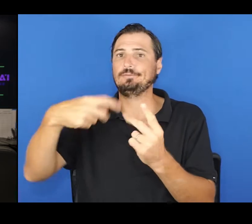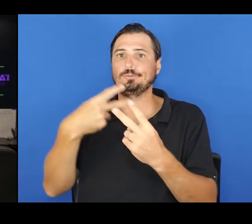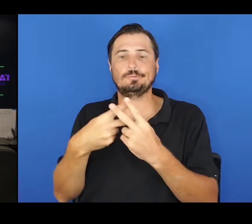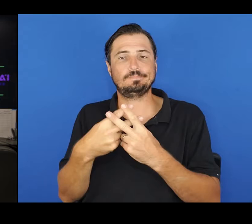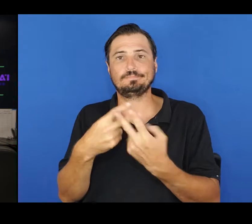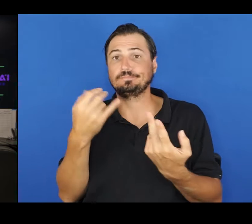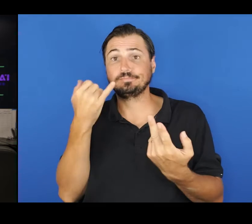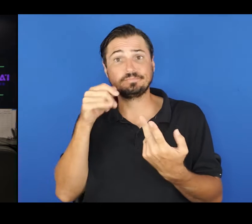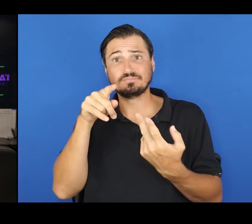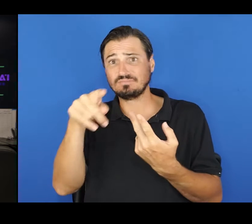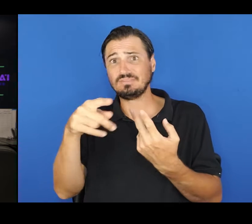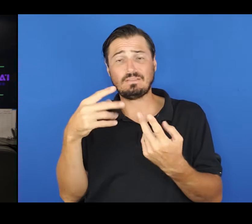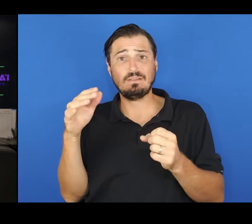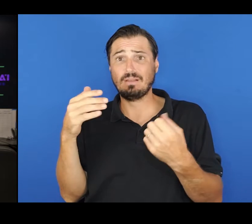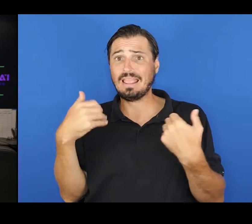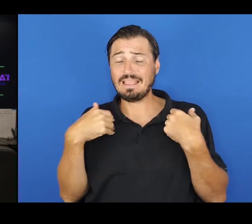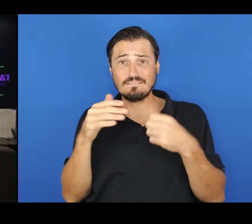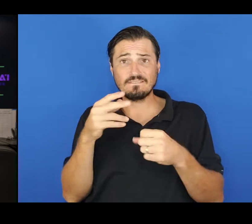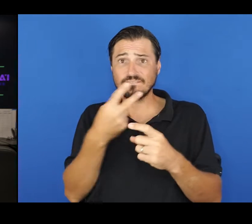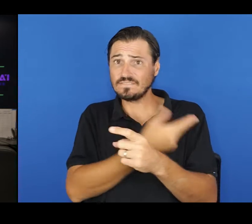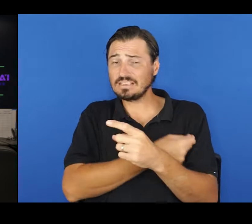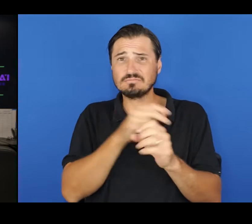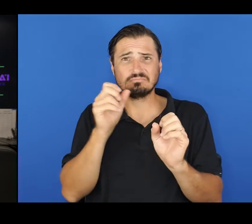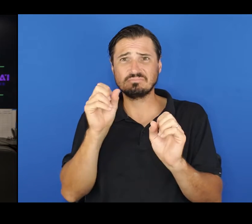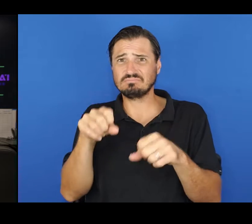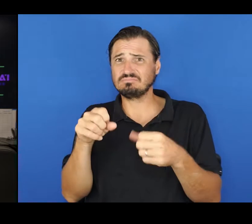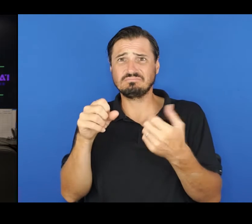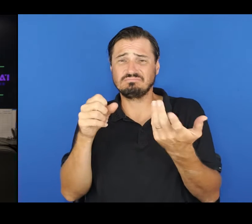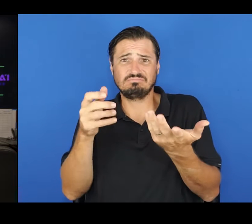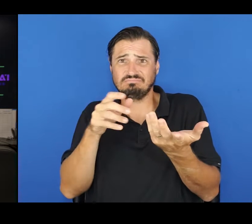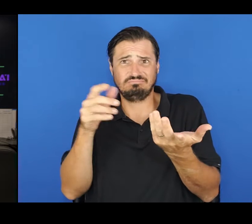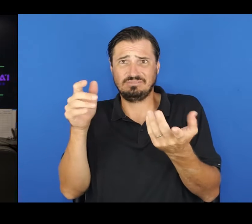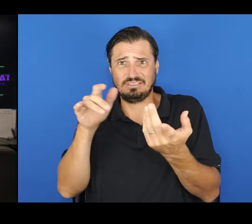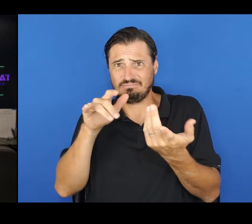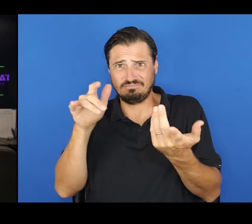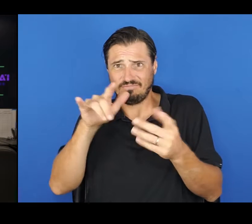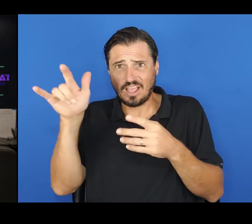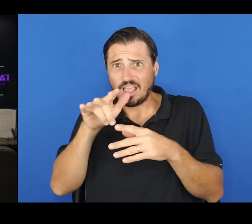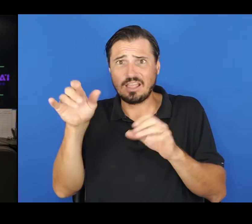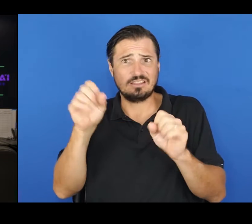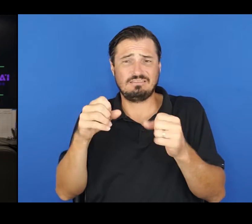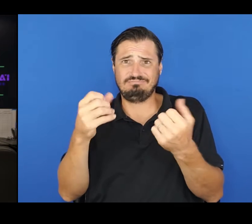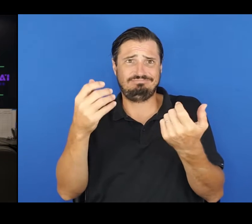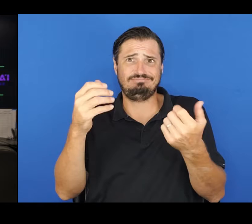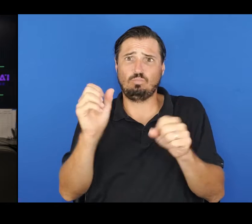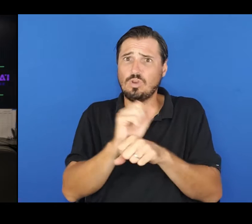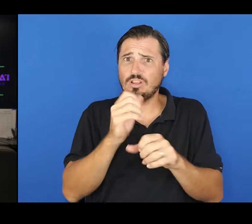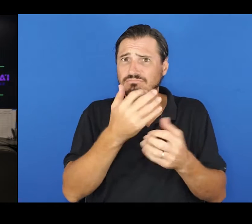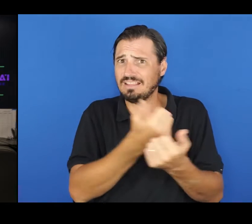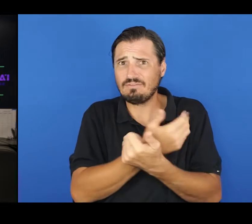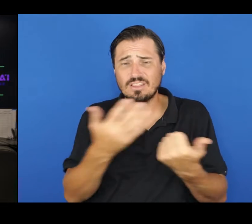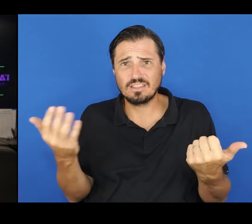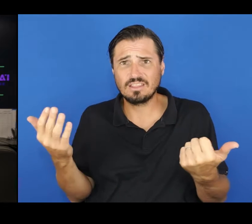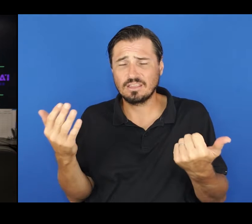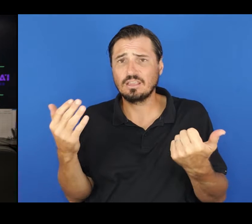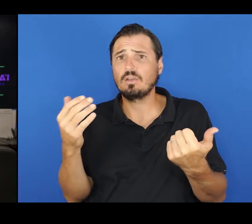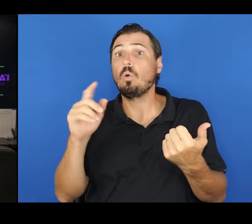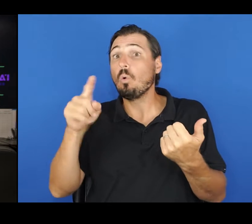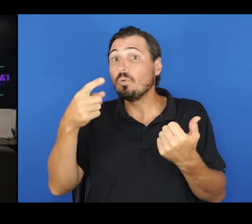can go to work, travel, and socialize. They only need to quarantine if they become sick—which is unlikely in vaccinated people